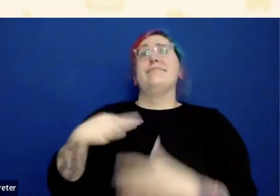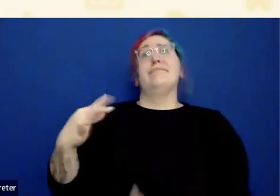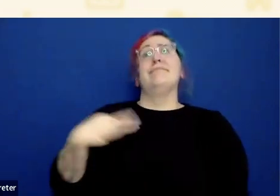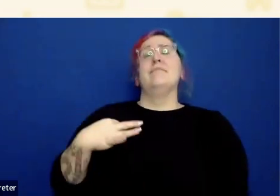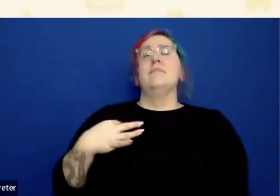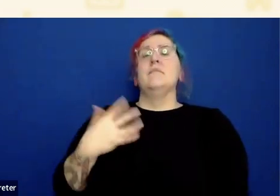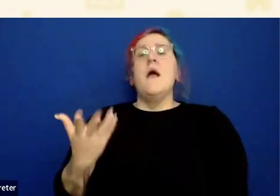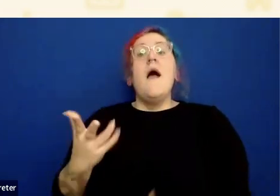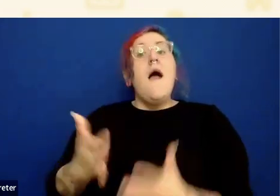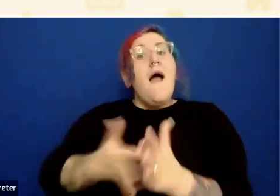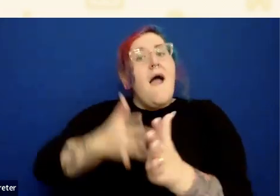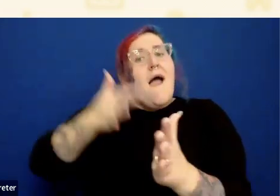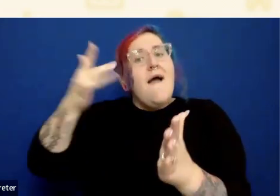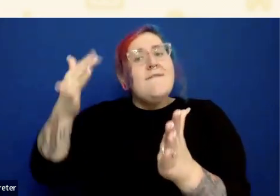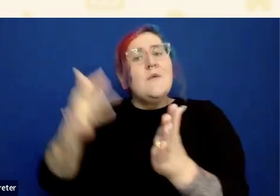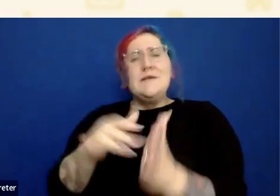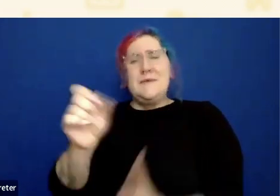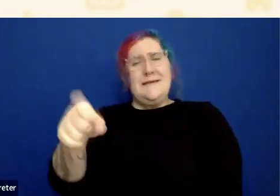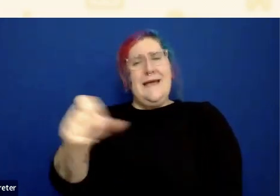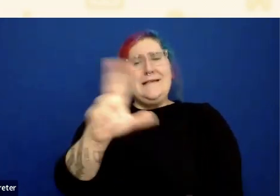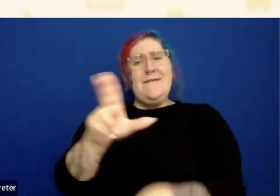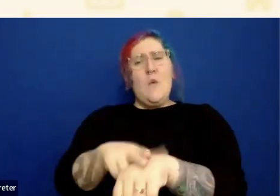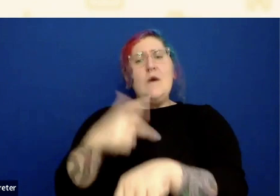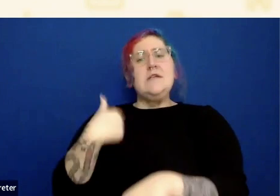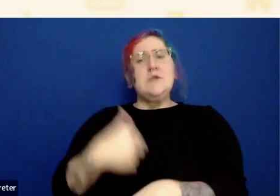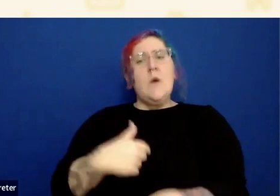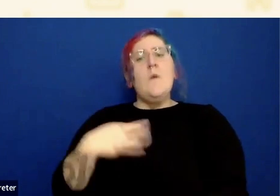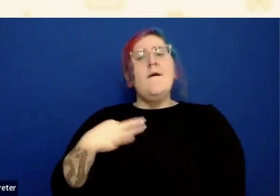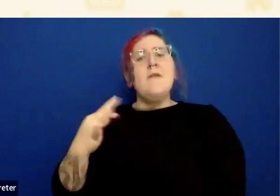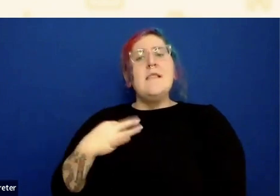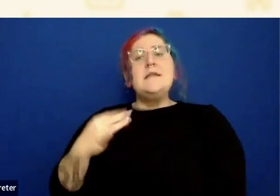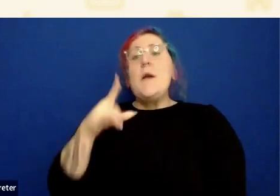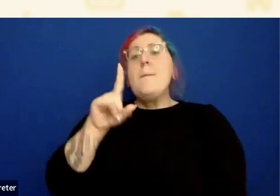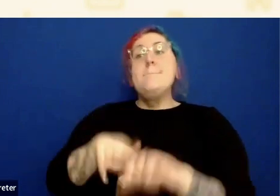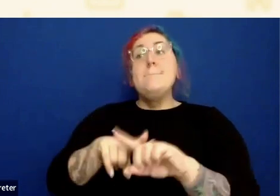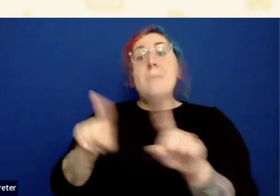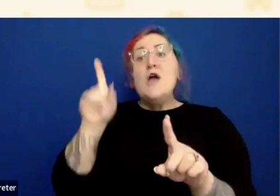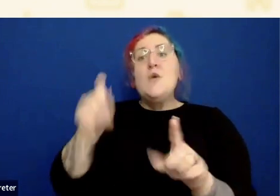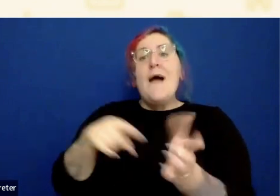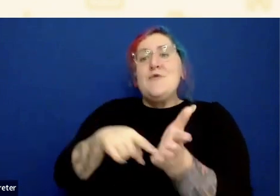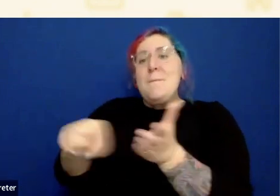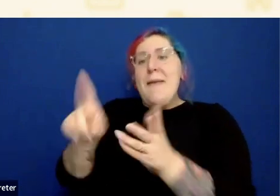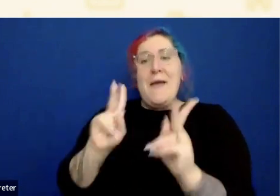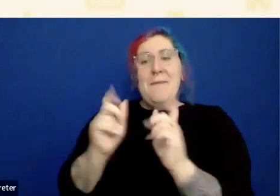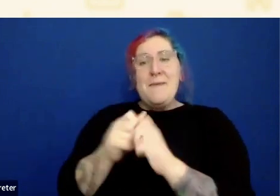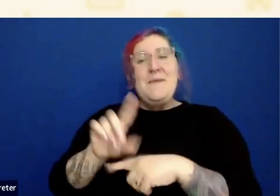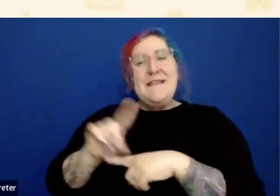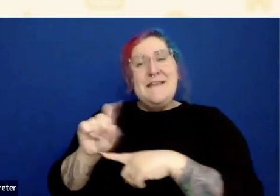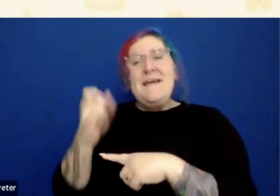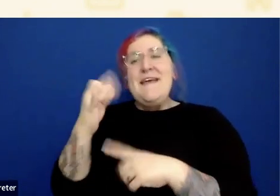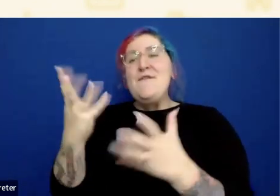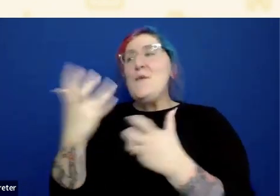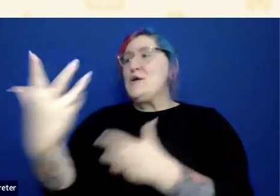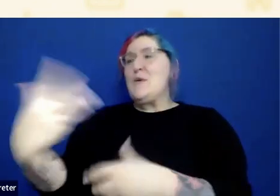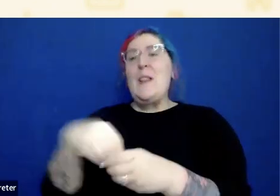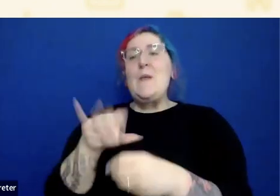but you got to pay people with disabilities if they're going to be involved in user research studies. There.